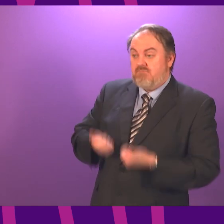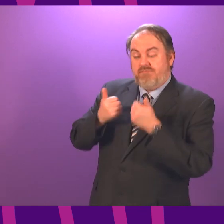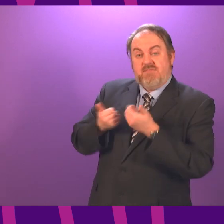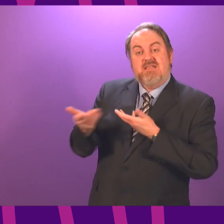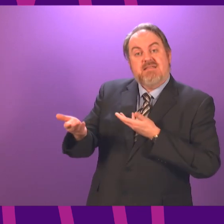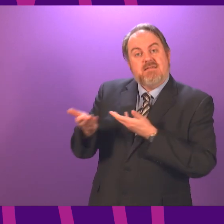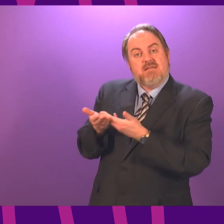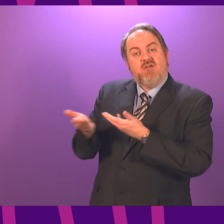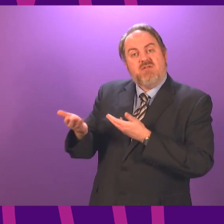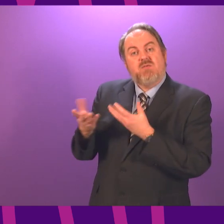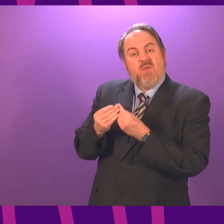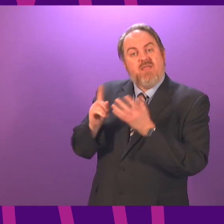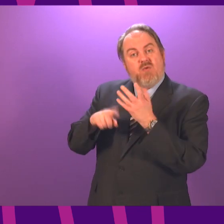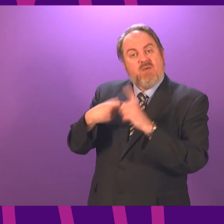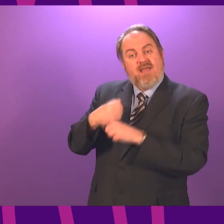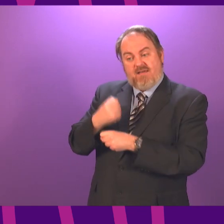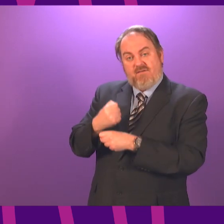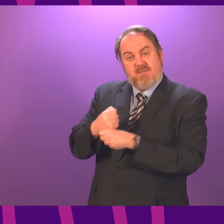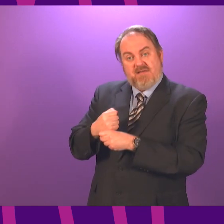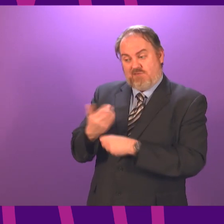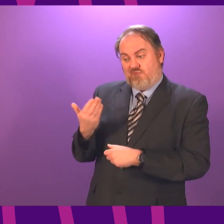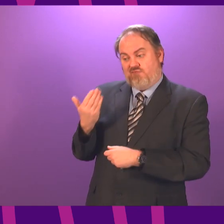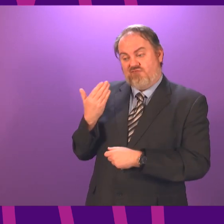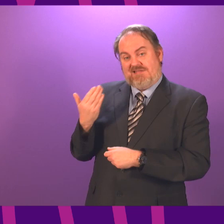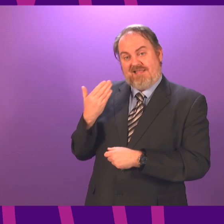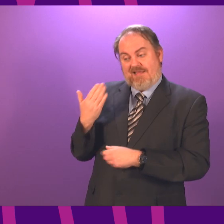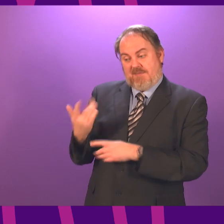have been taking place in the past week or so, mainly at an official level, about ways